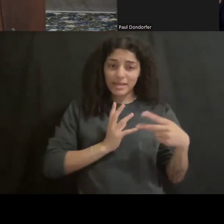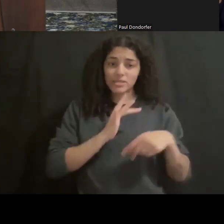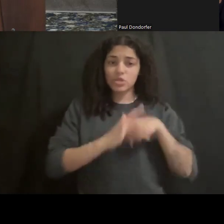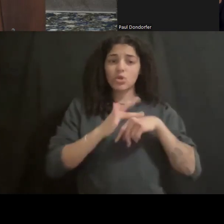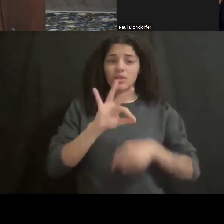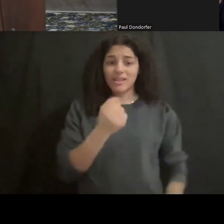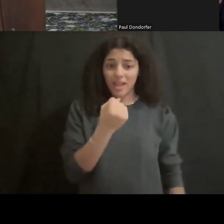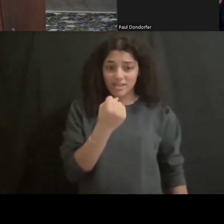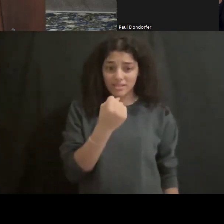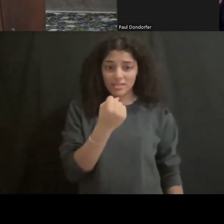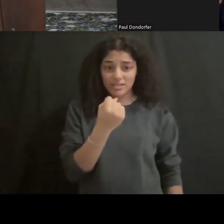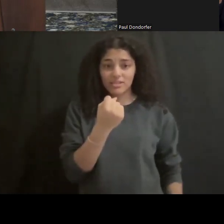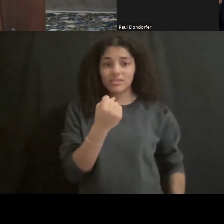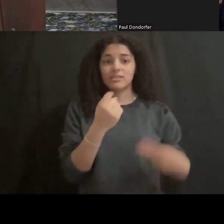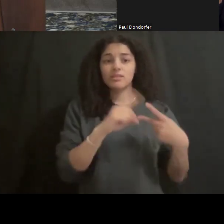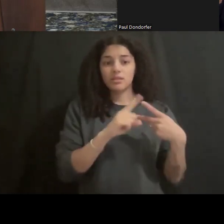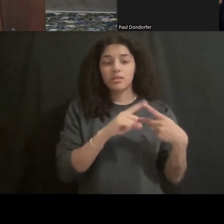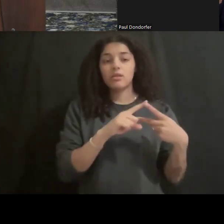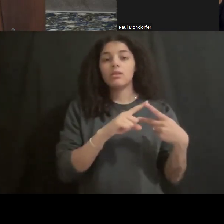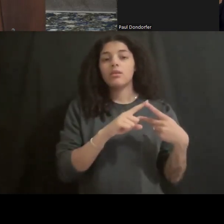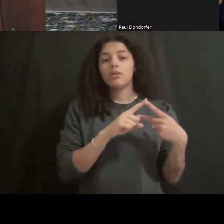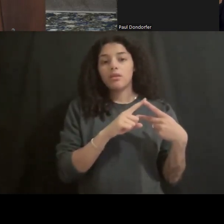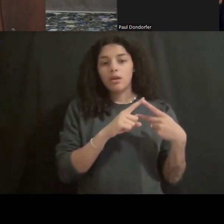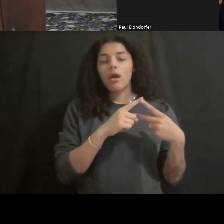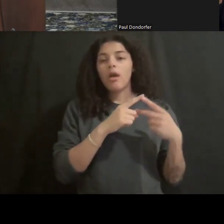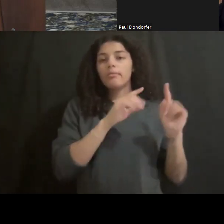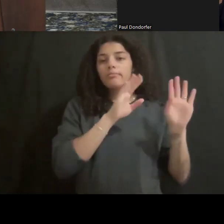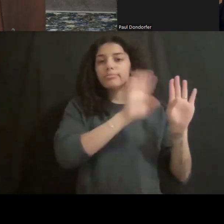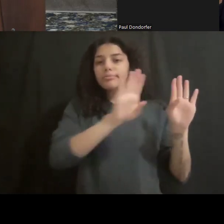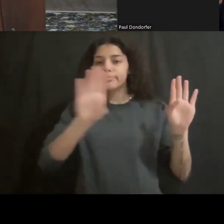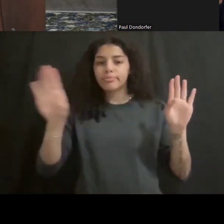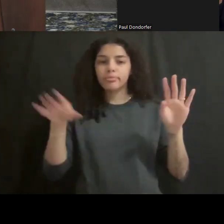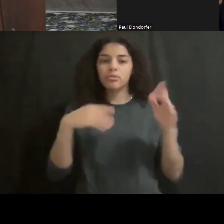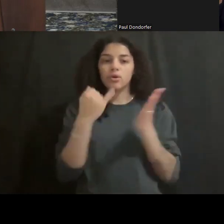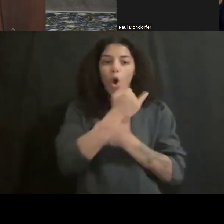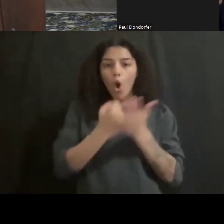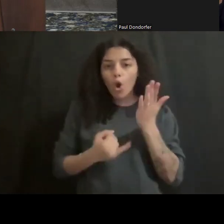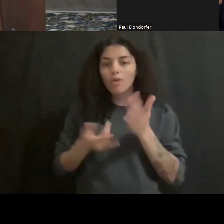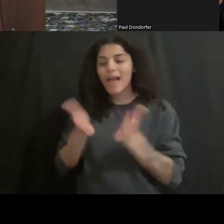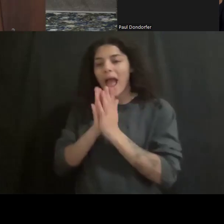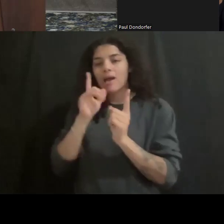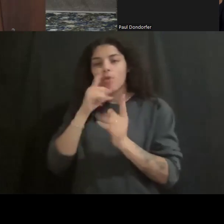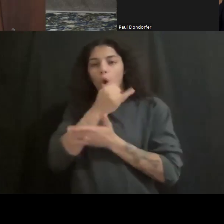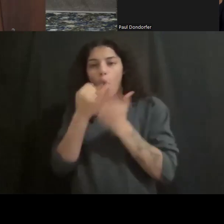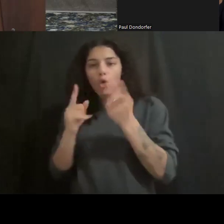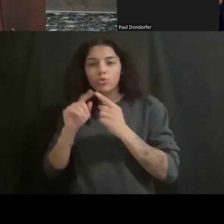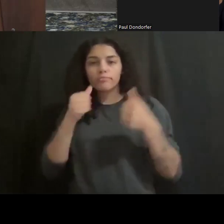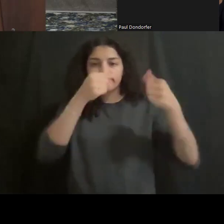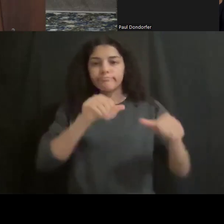when art work was was in there calls for artwork from artists and then and then and then in the